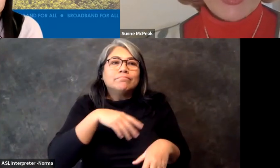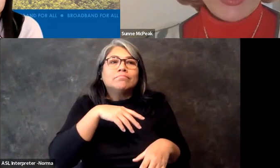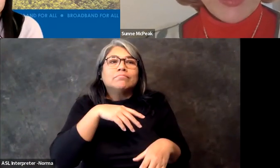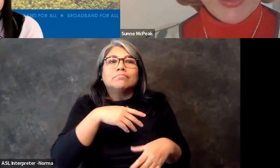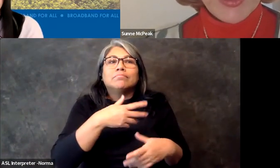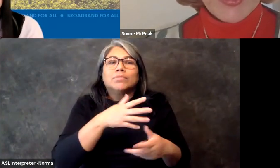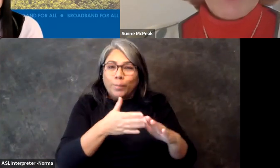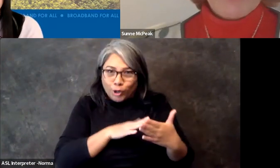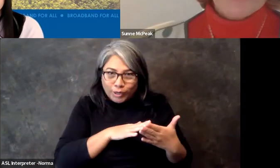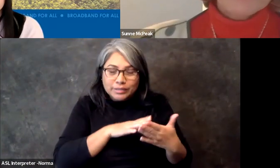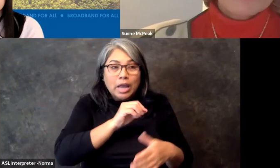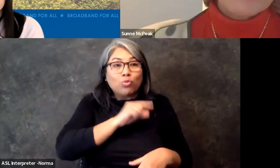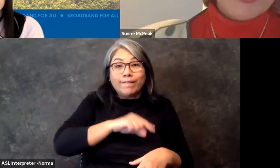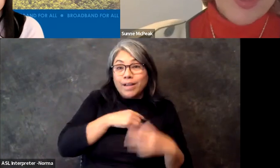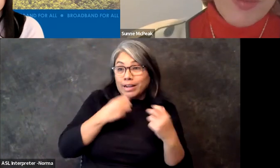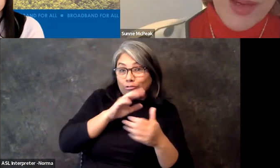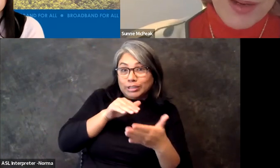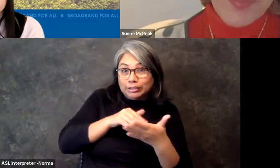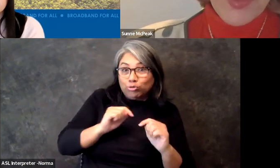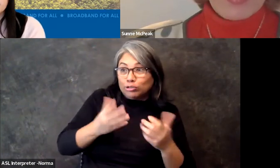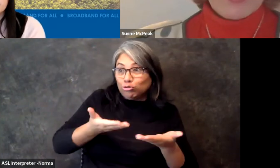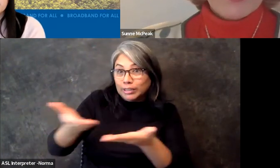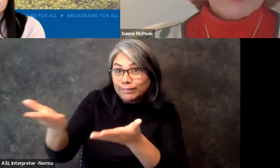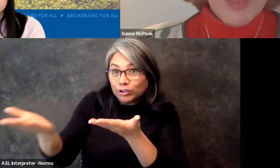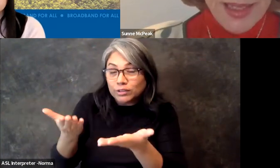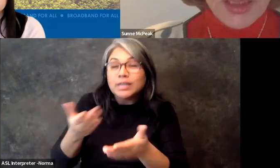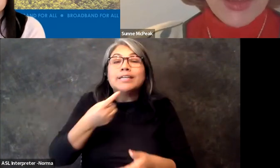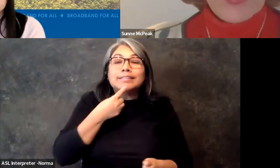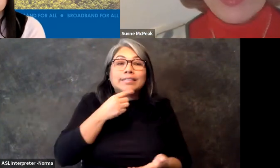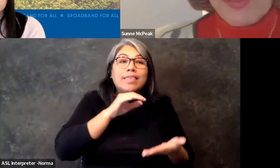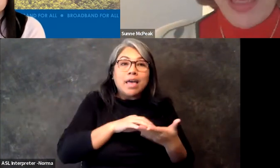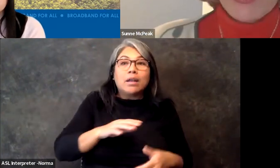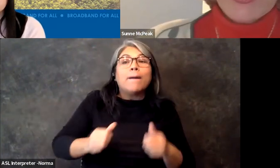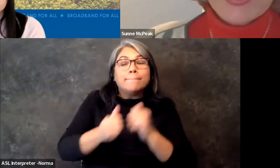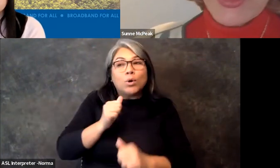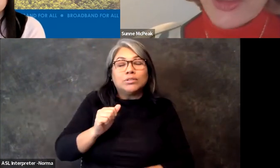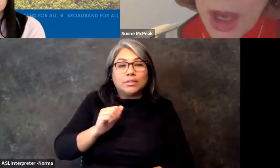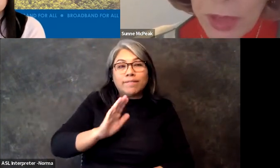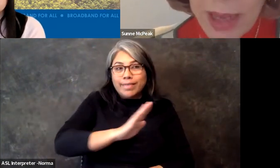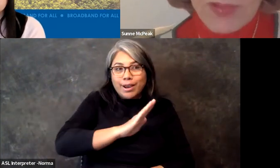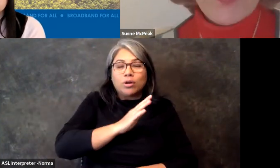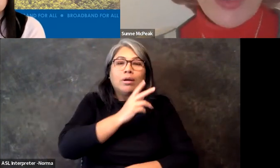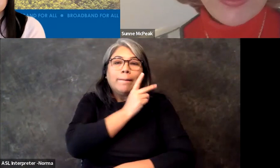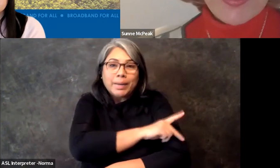deliver services, report that the majority of their clients or patients don't have devices